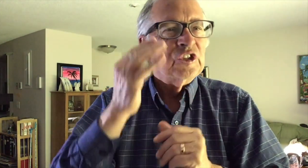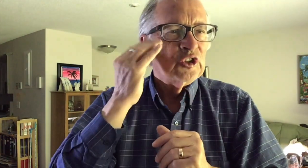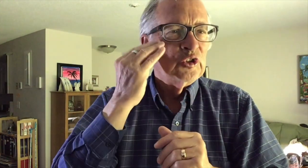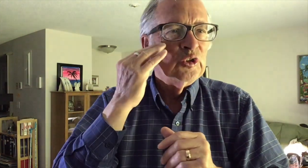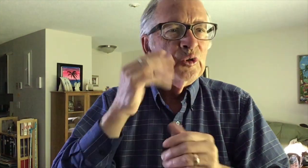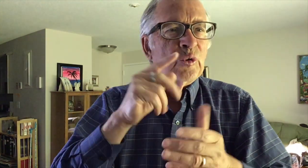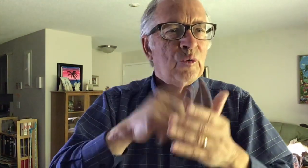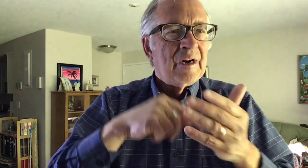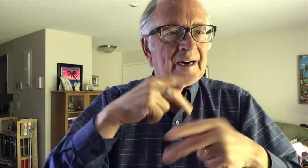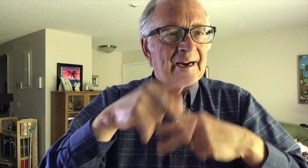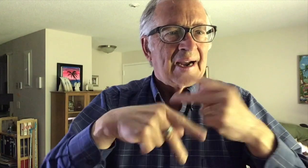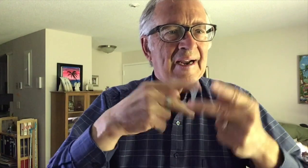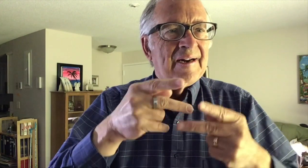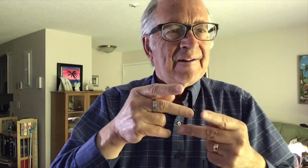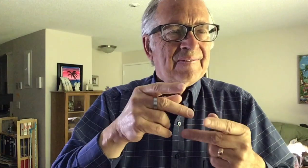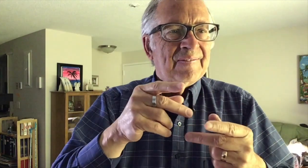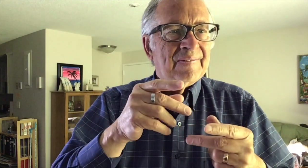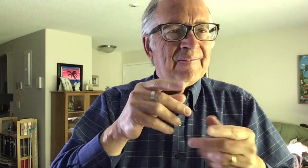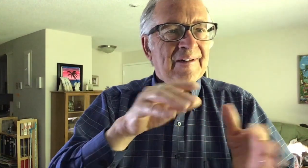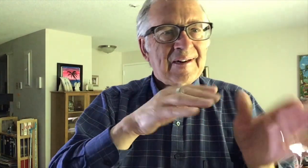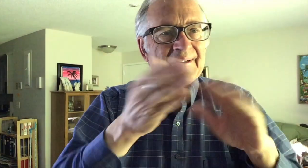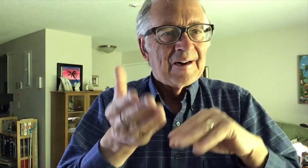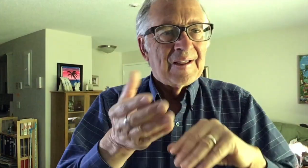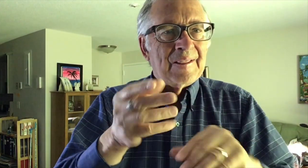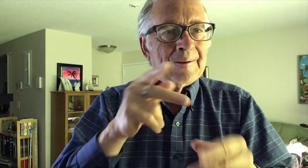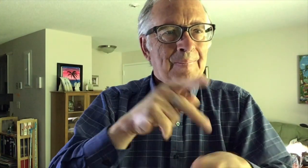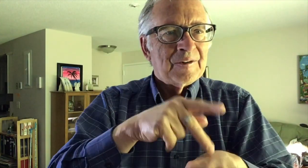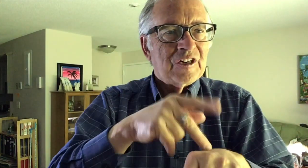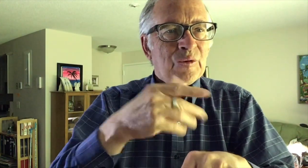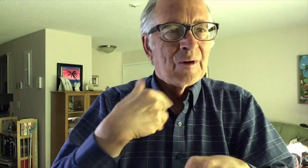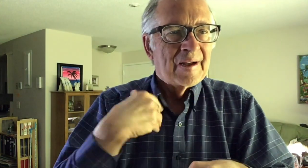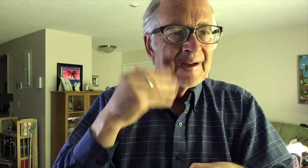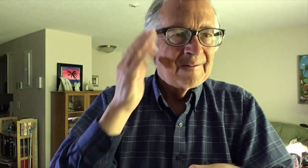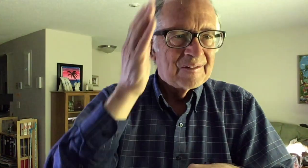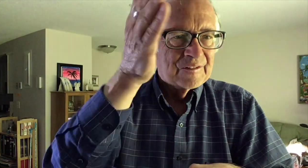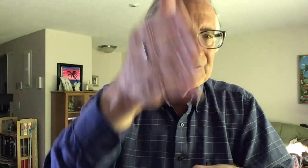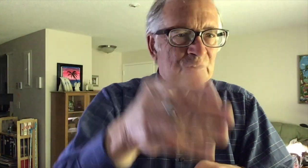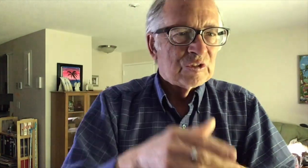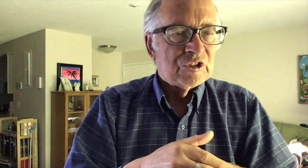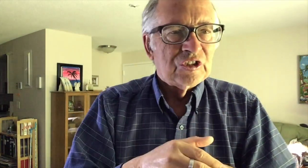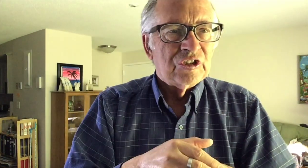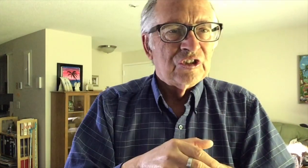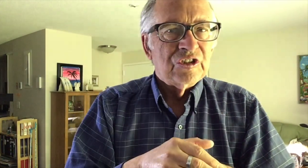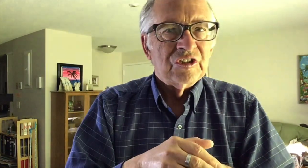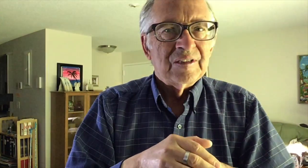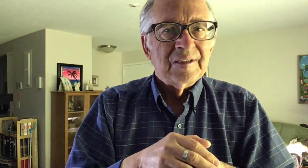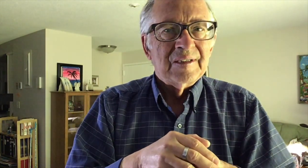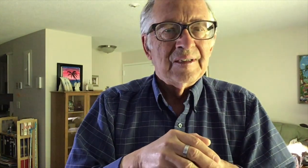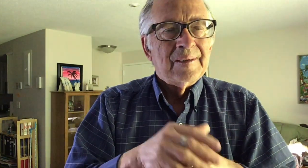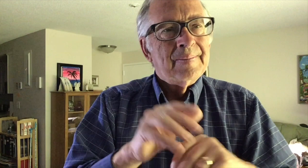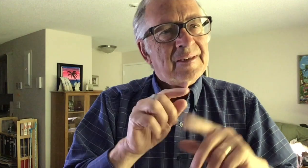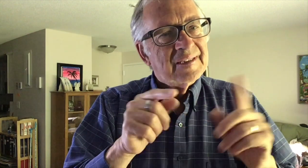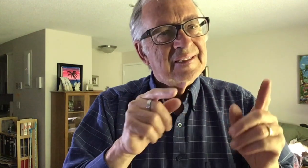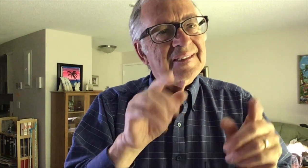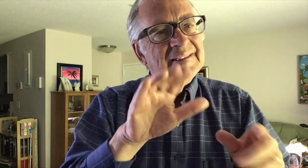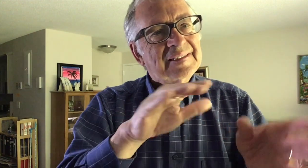Jesus knew what kind of death Peter would die,